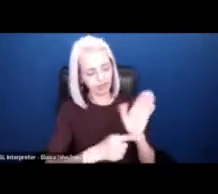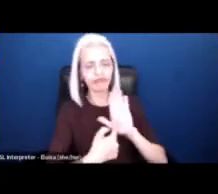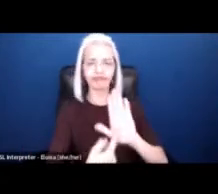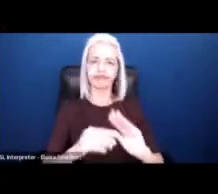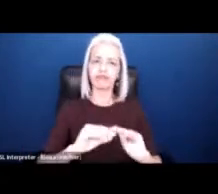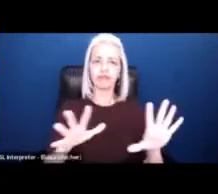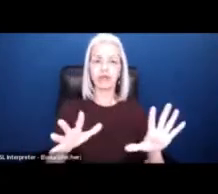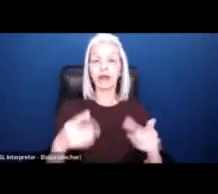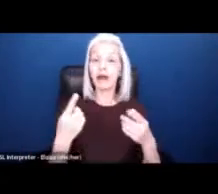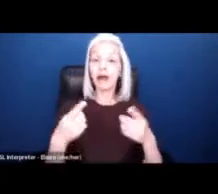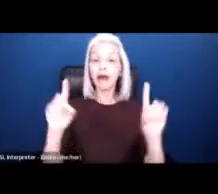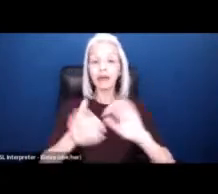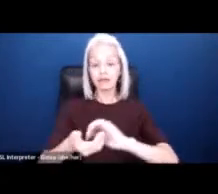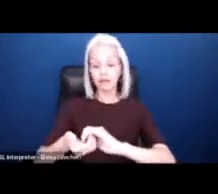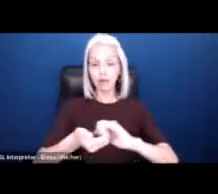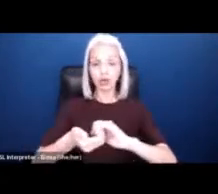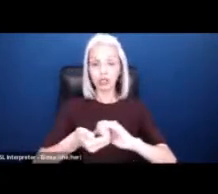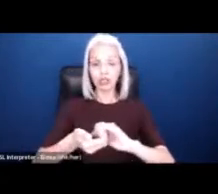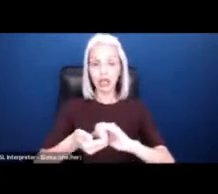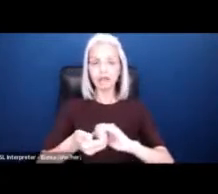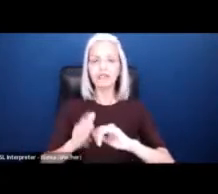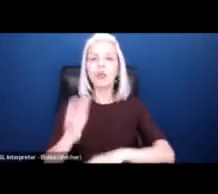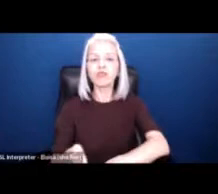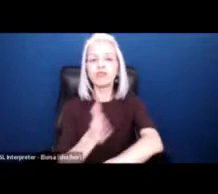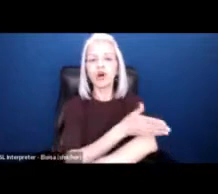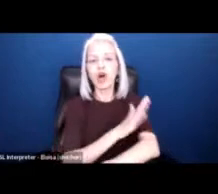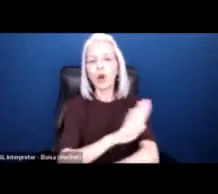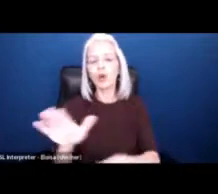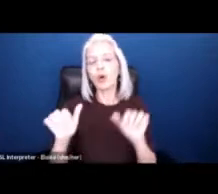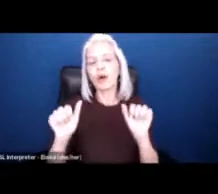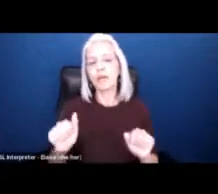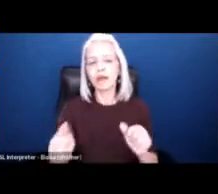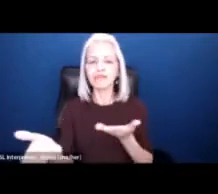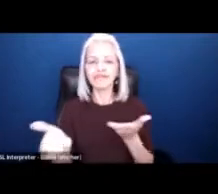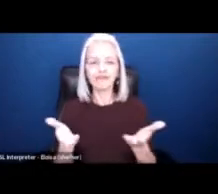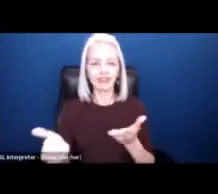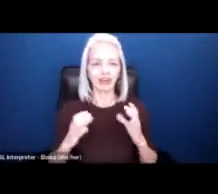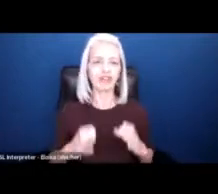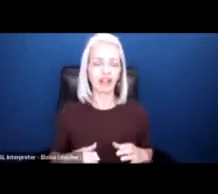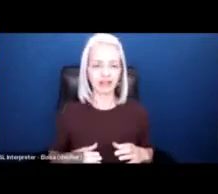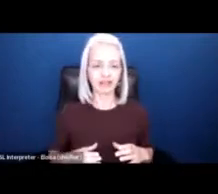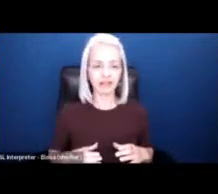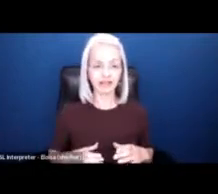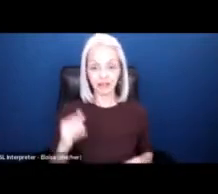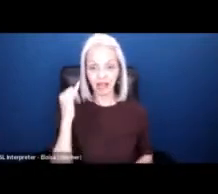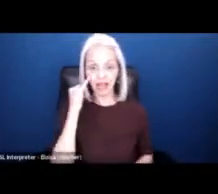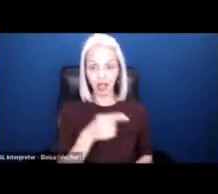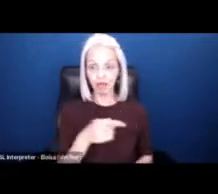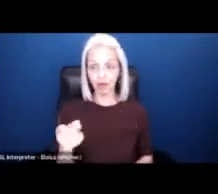effective partnerships will enhance your capacity to serve clients. And those of you that are on the call, are your